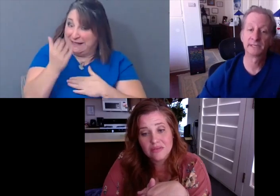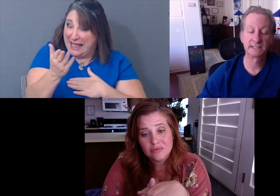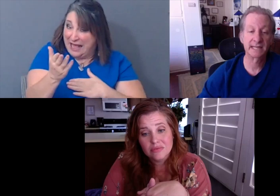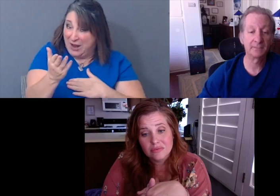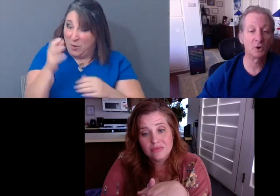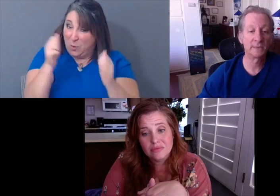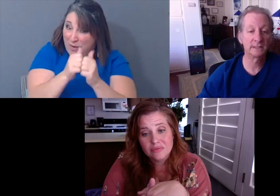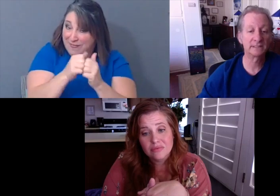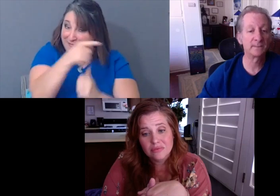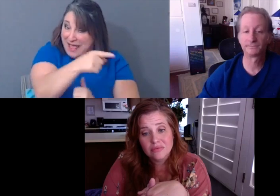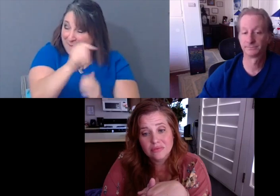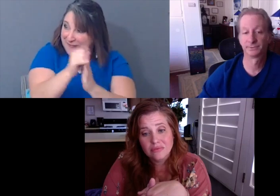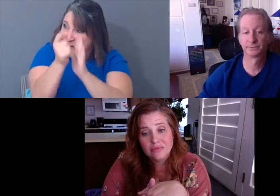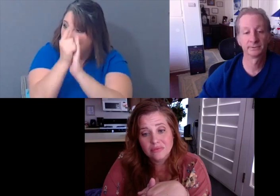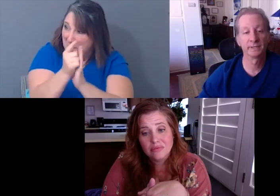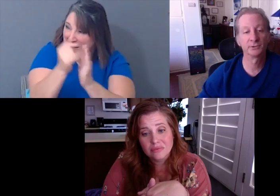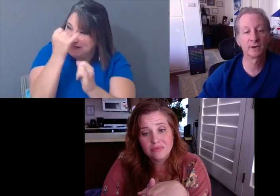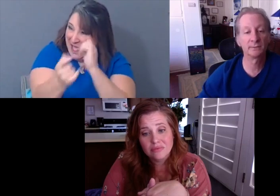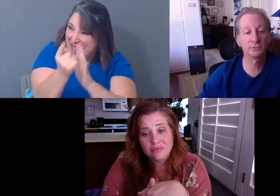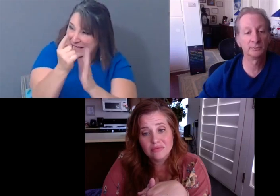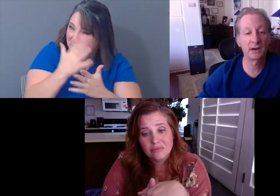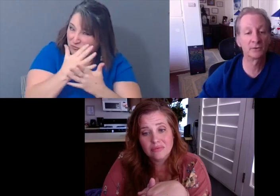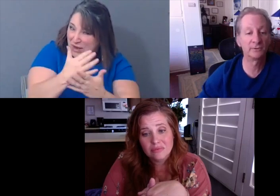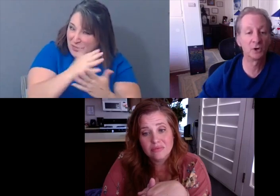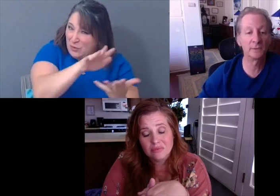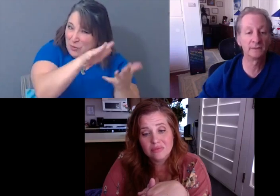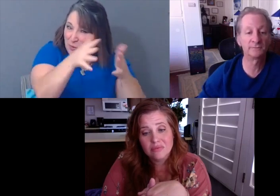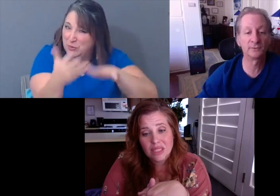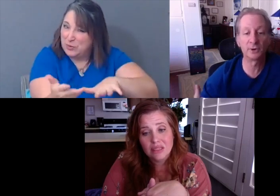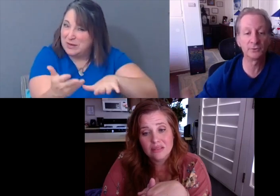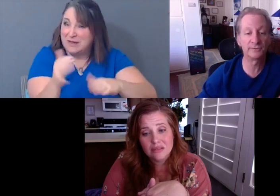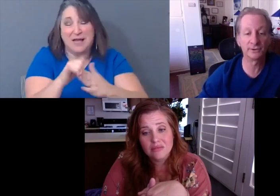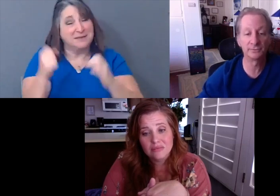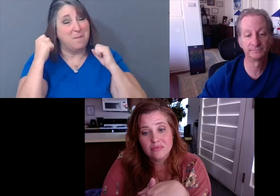because that moment is an incredible, powerful moment for both of you.